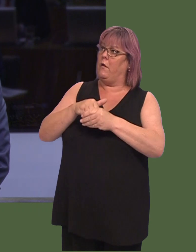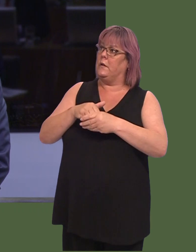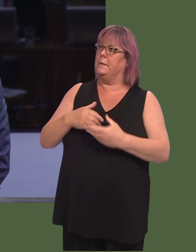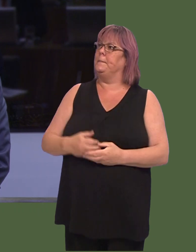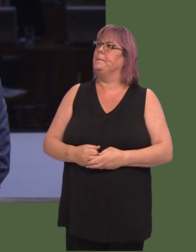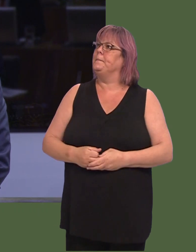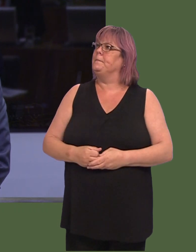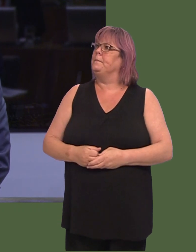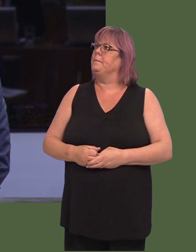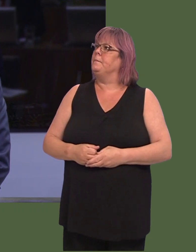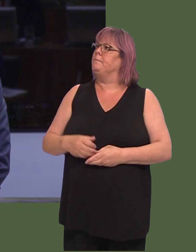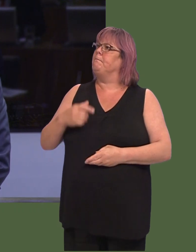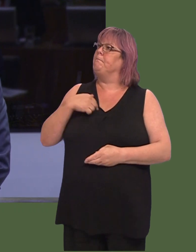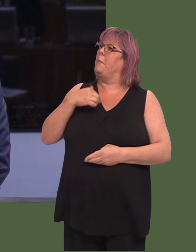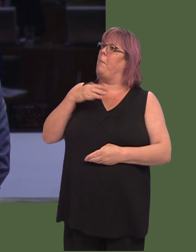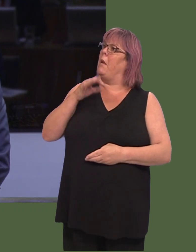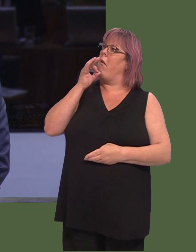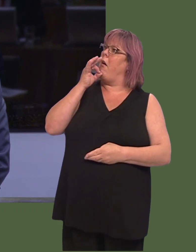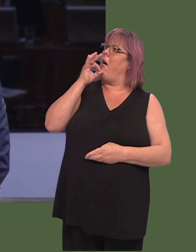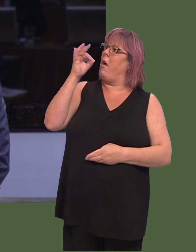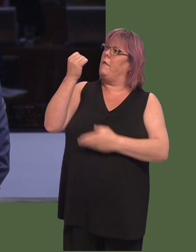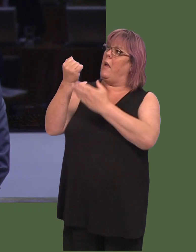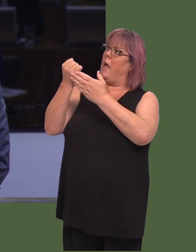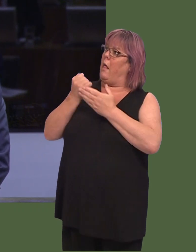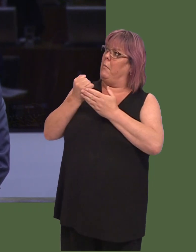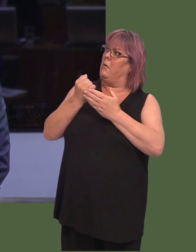First Minister, what have you got to say to everyone who helped with our report now that